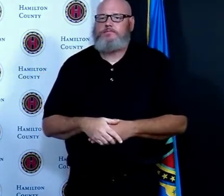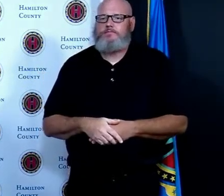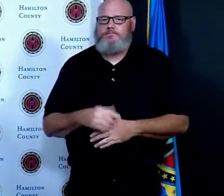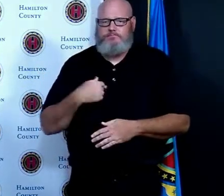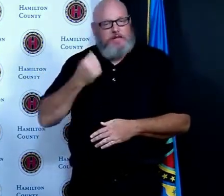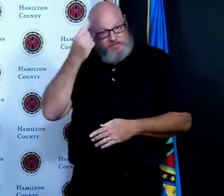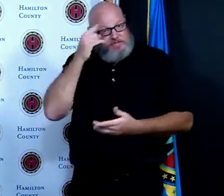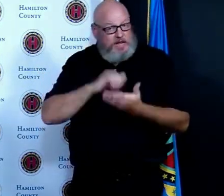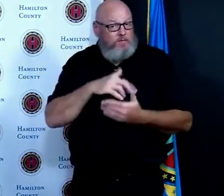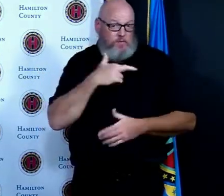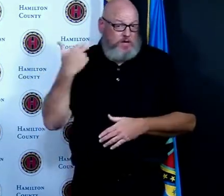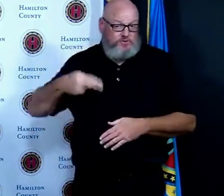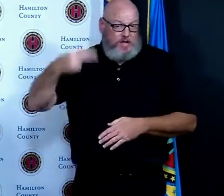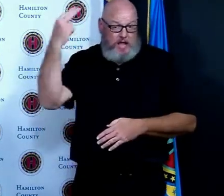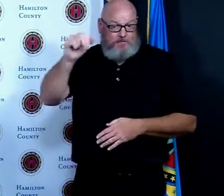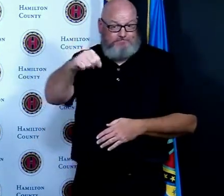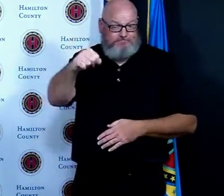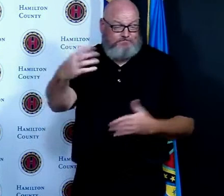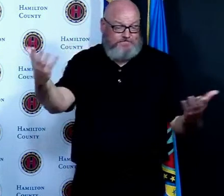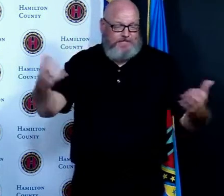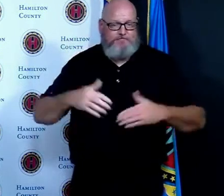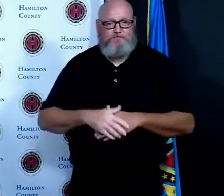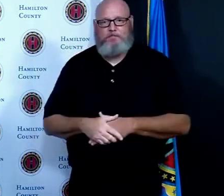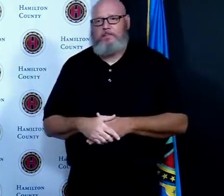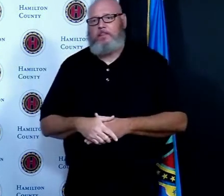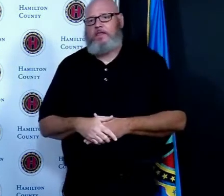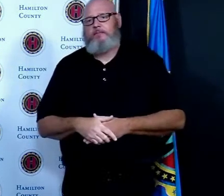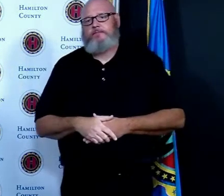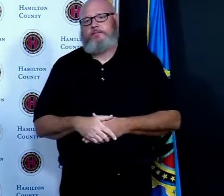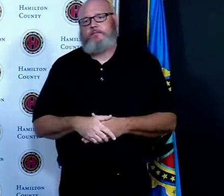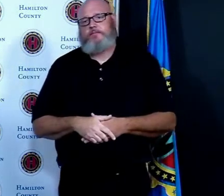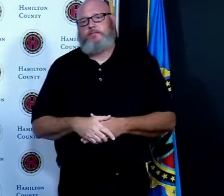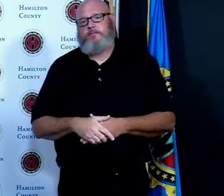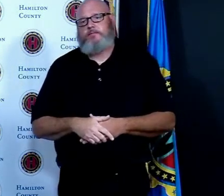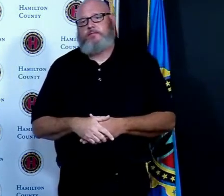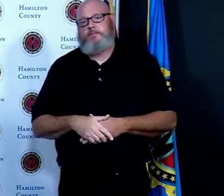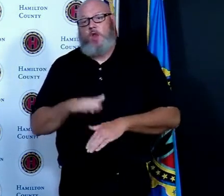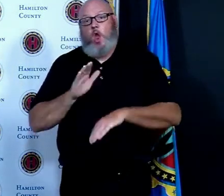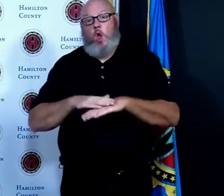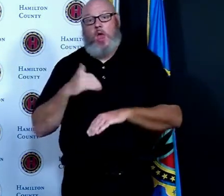at our work that attended a wedding and what they did was they worked from home for the next 14 days